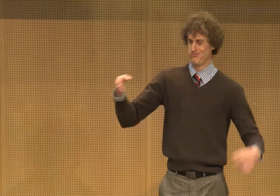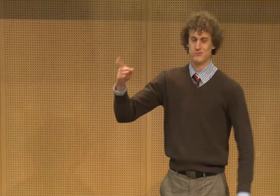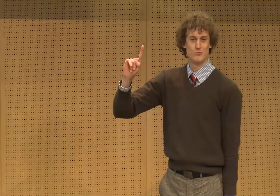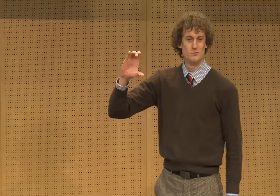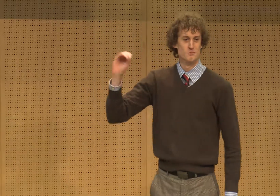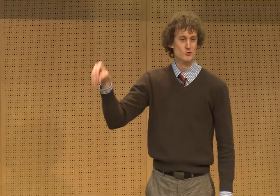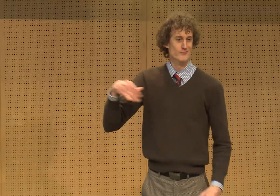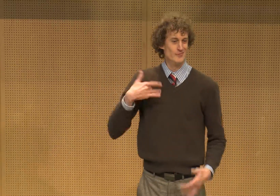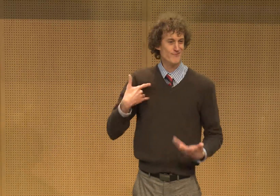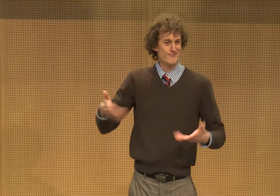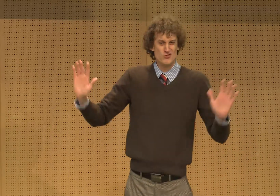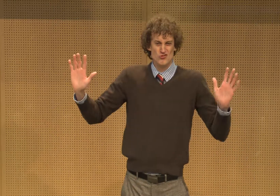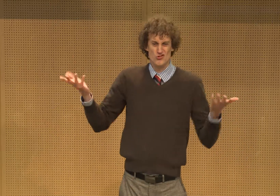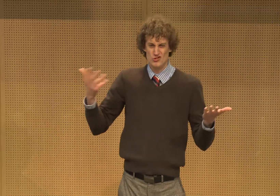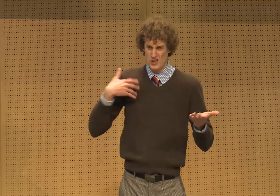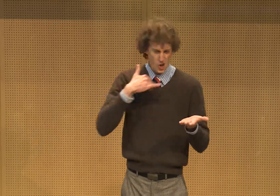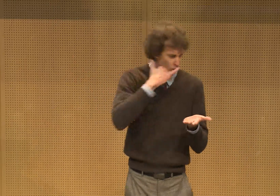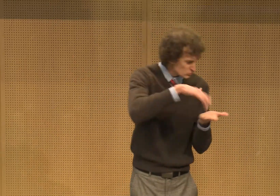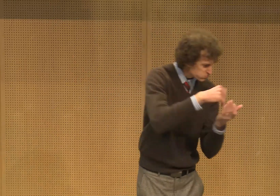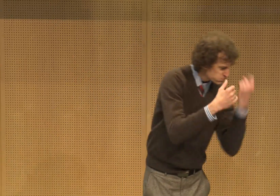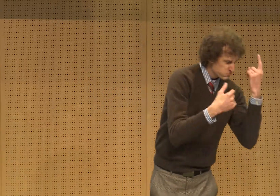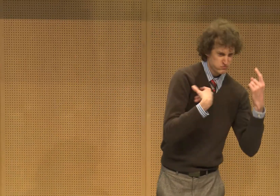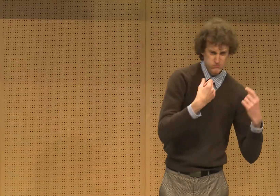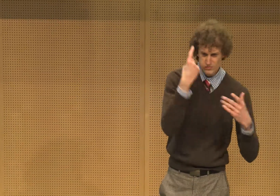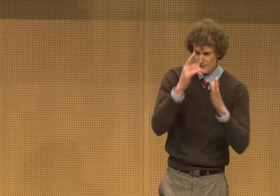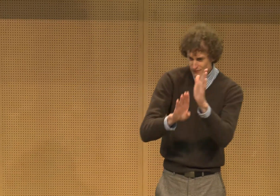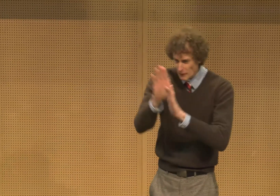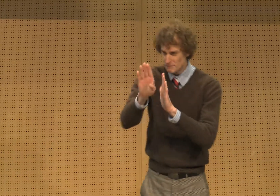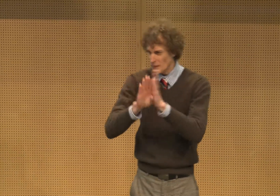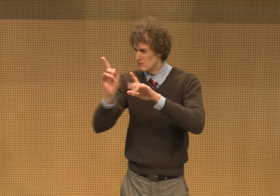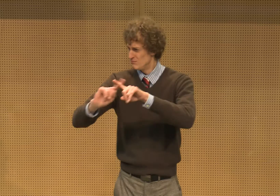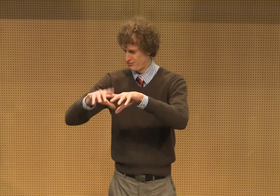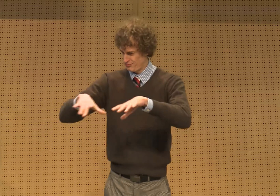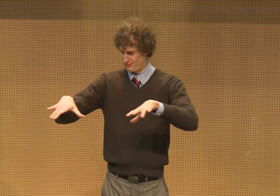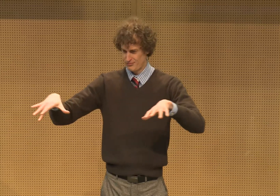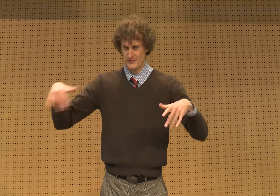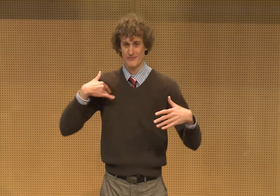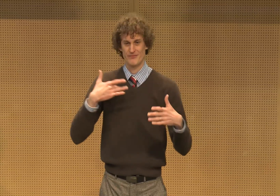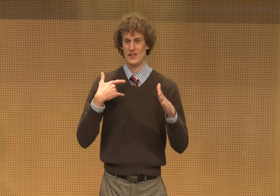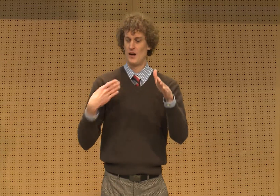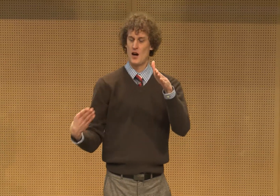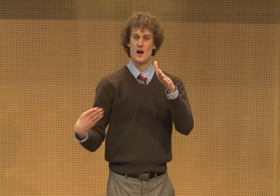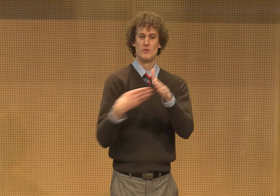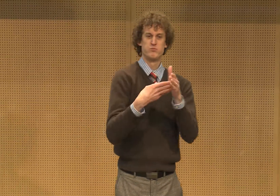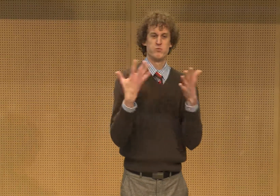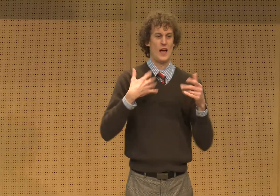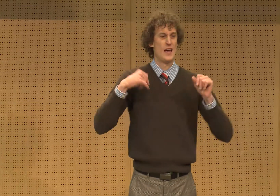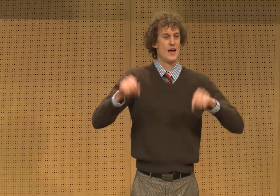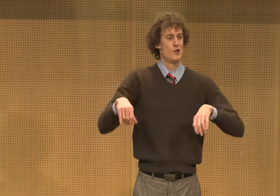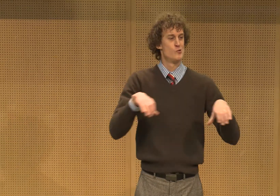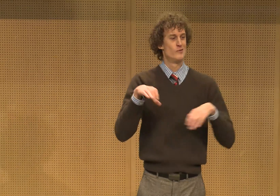There was nothing when we first started, but then within 5 years, there were more companies were being added,